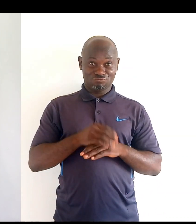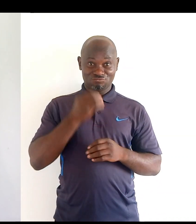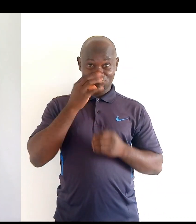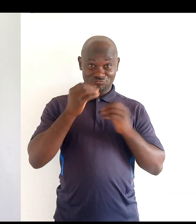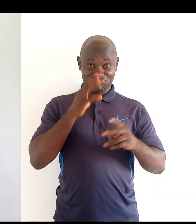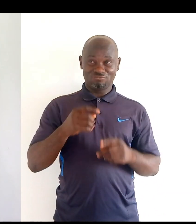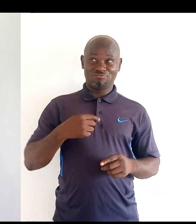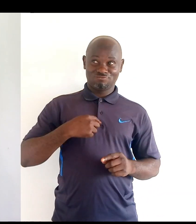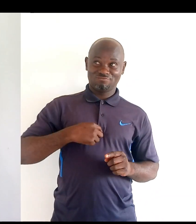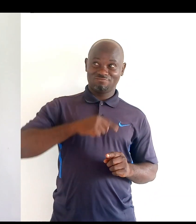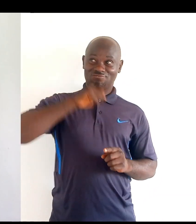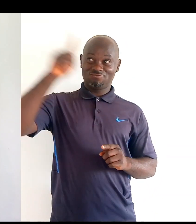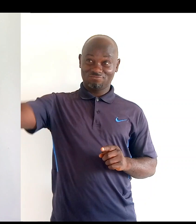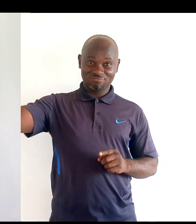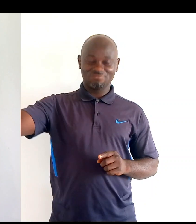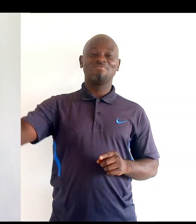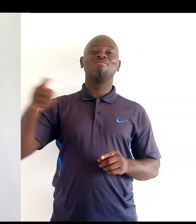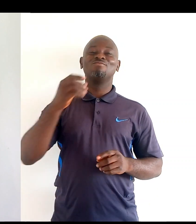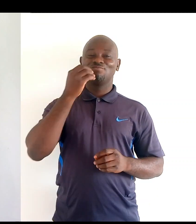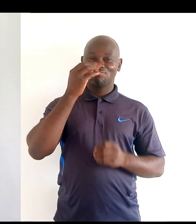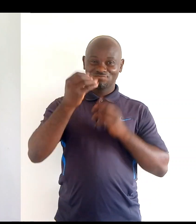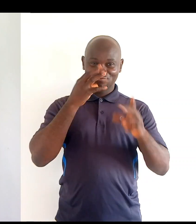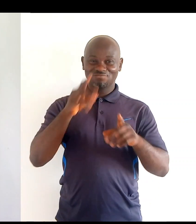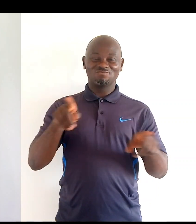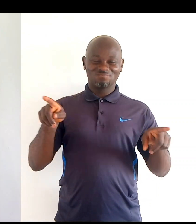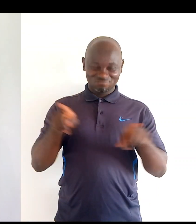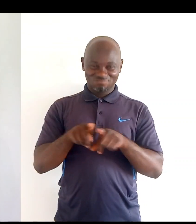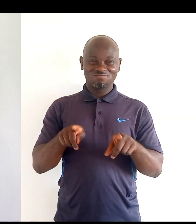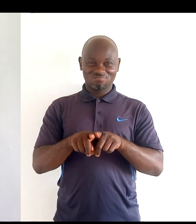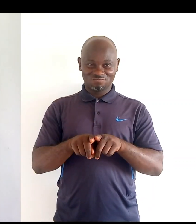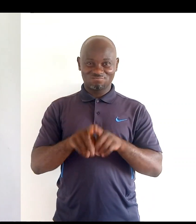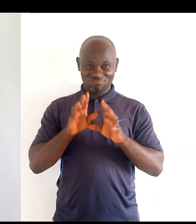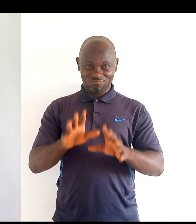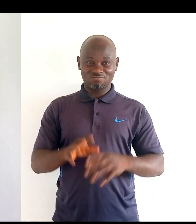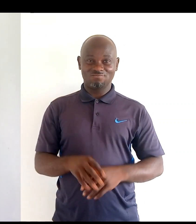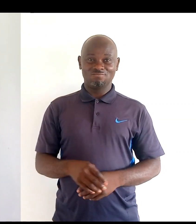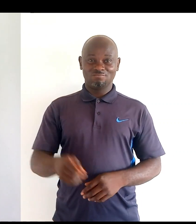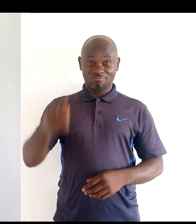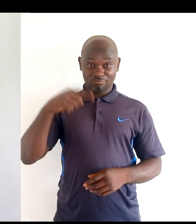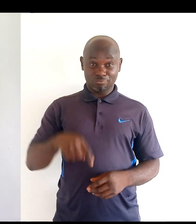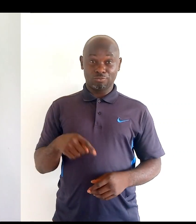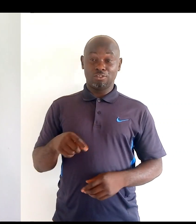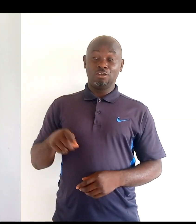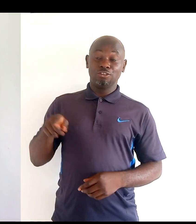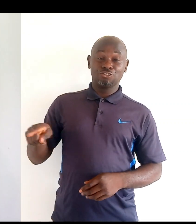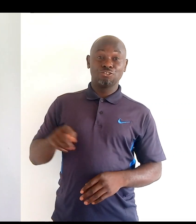So, imagine an indigenous sign language which is a minority within a minority. When it happens that